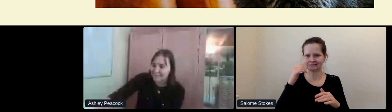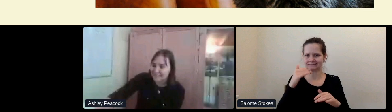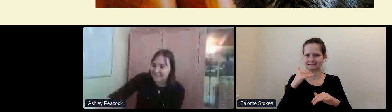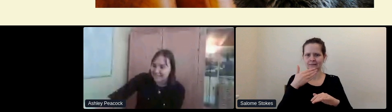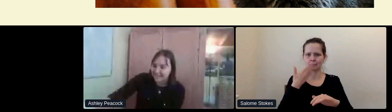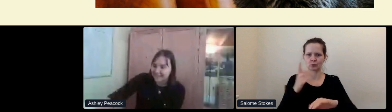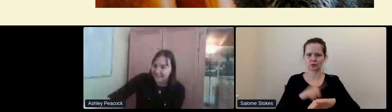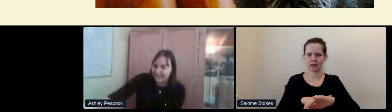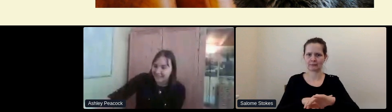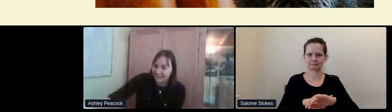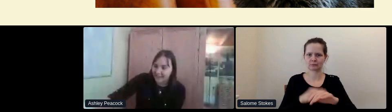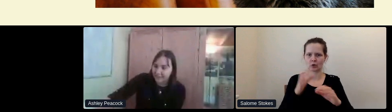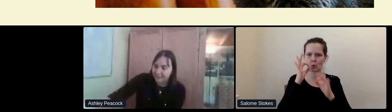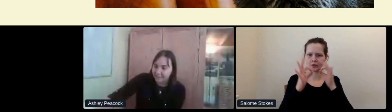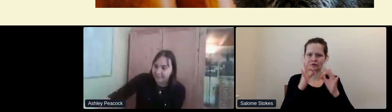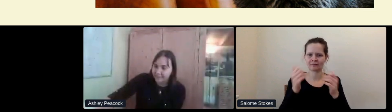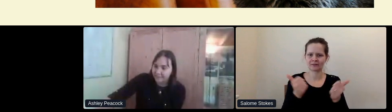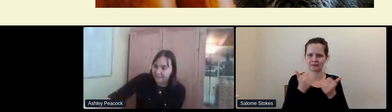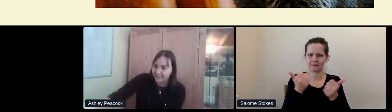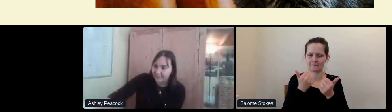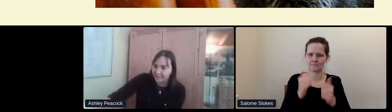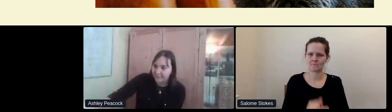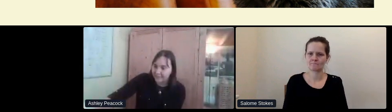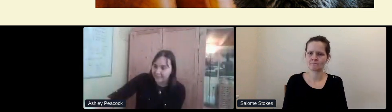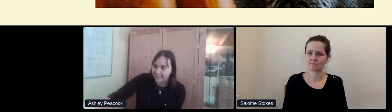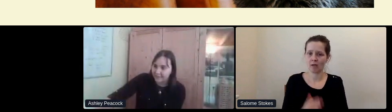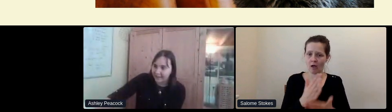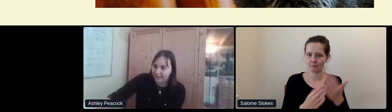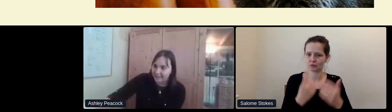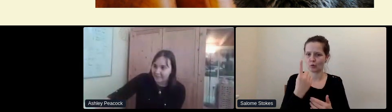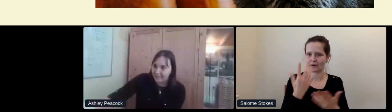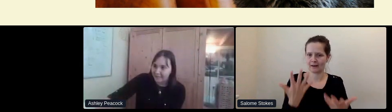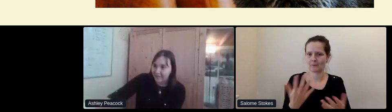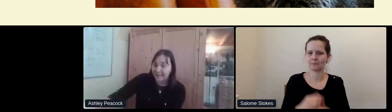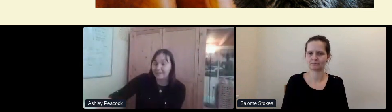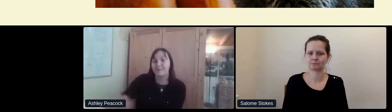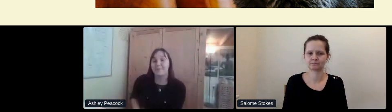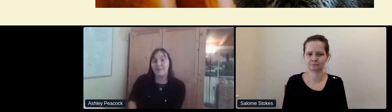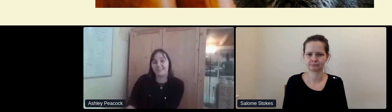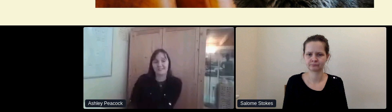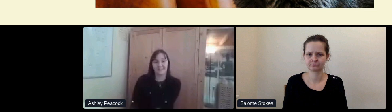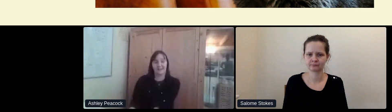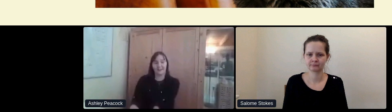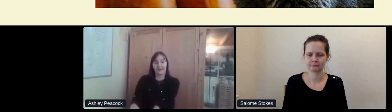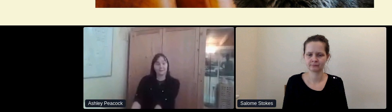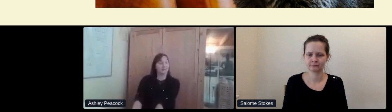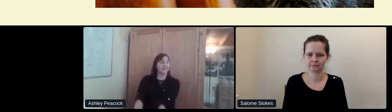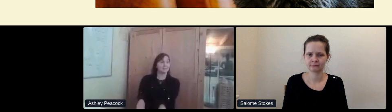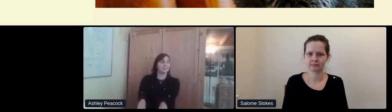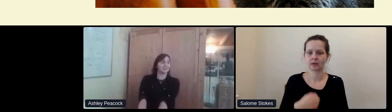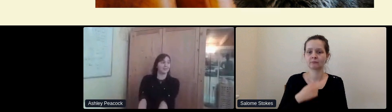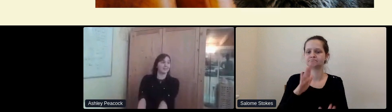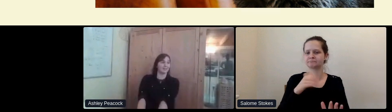Yeah it's 1:30. Well thanks so much for joining everyone.